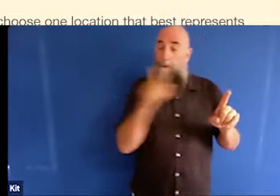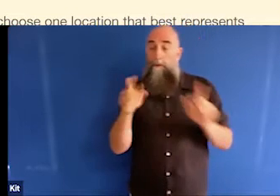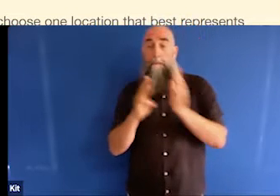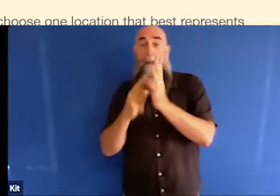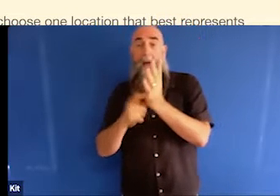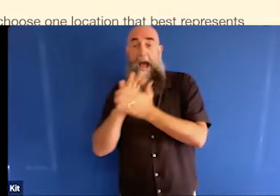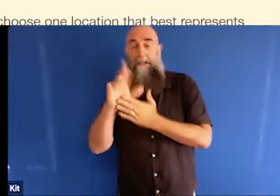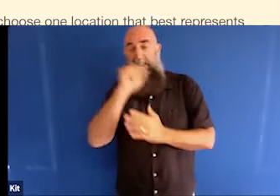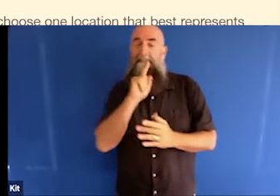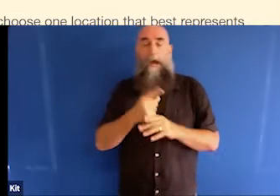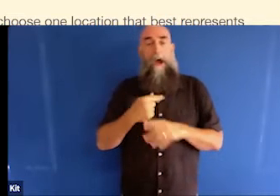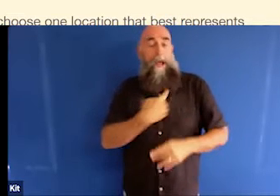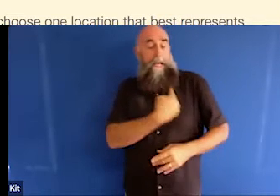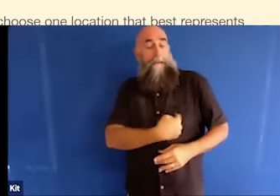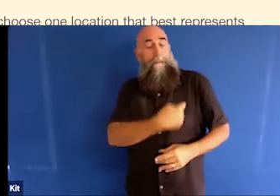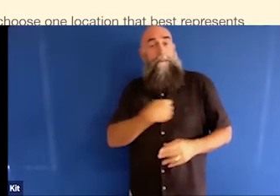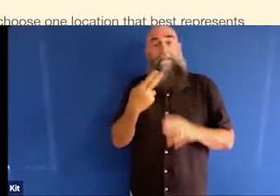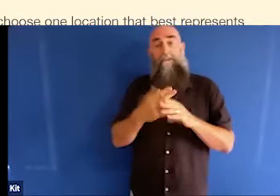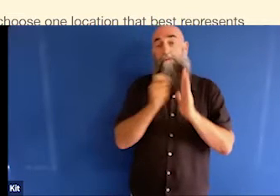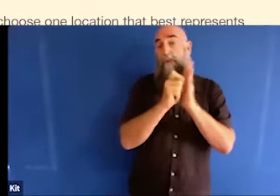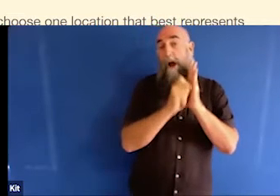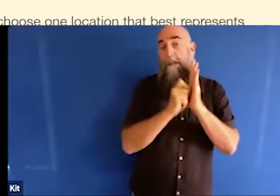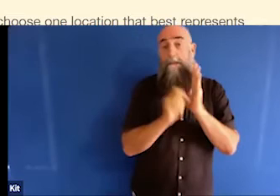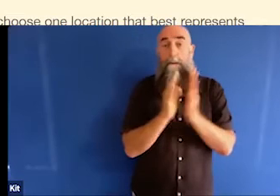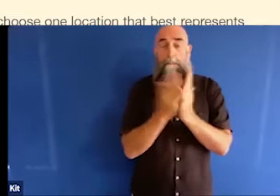Can I jump in for the March closing date,